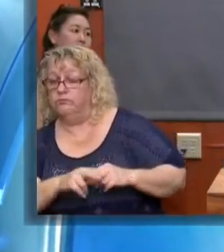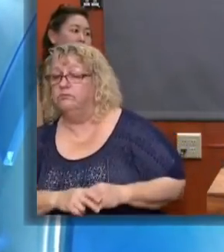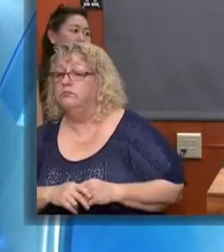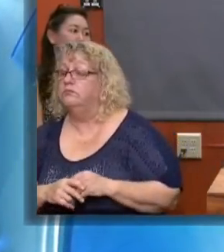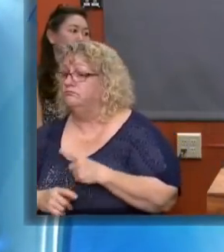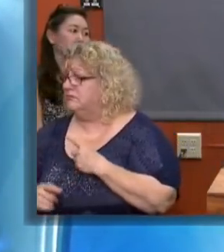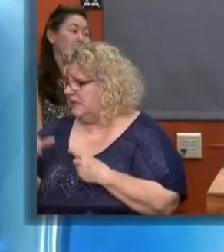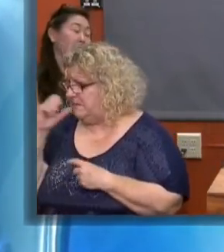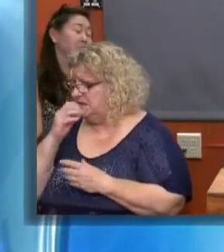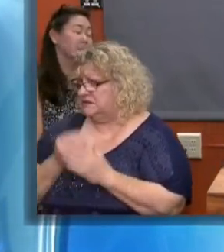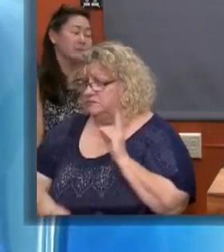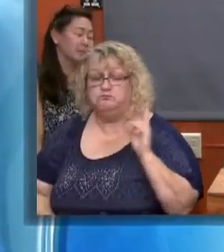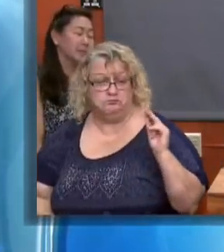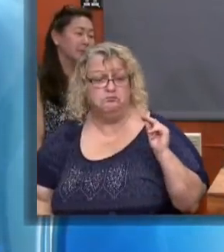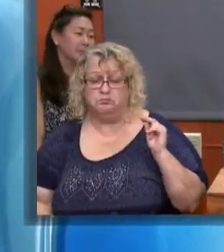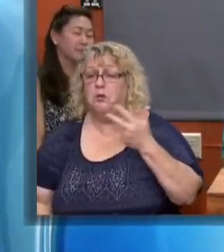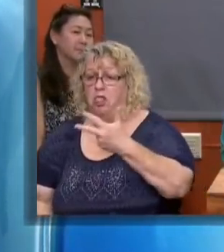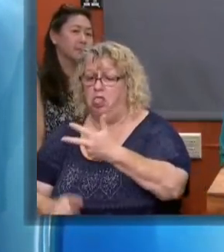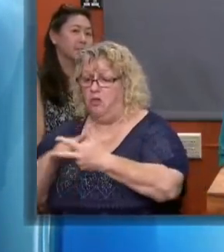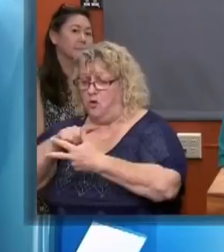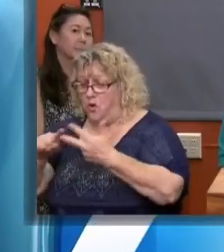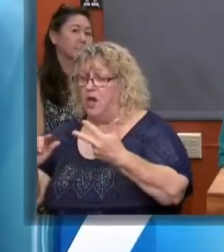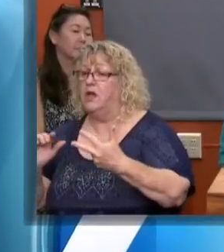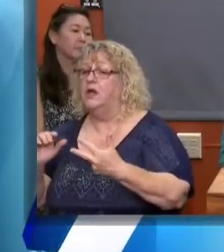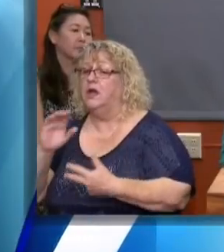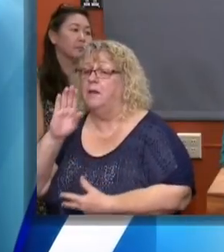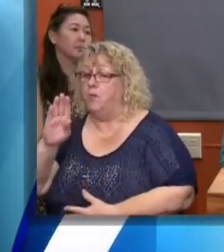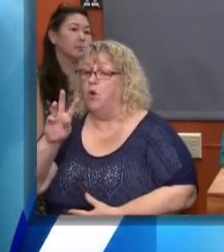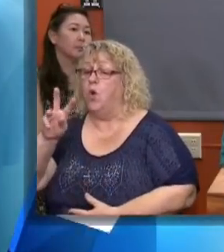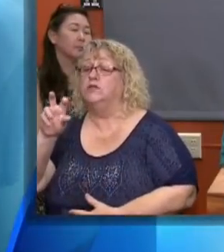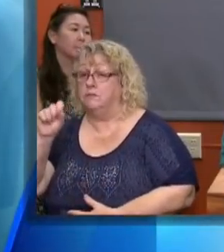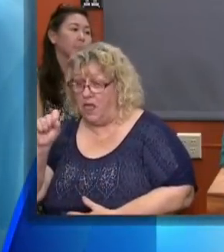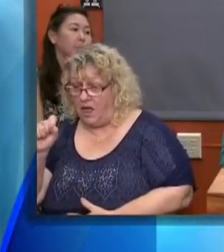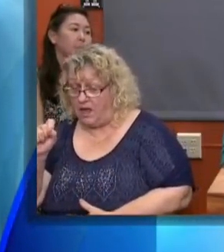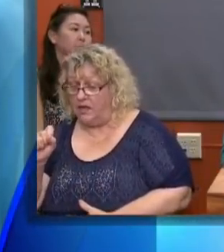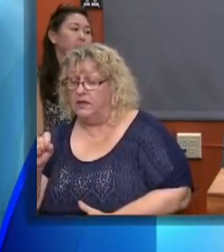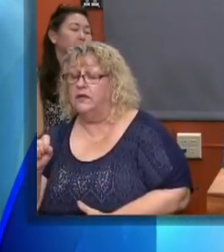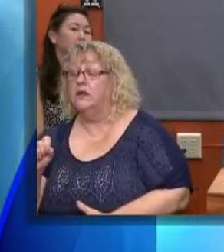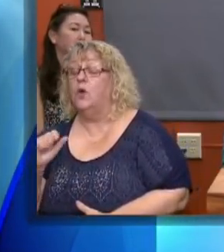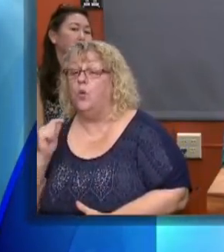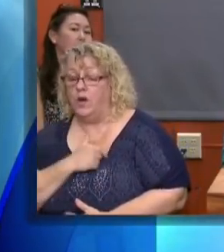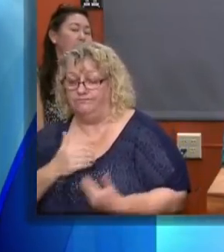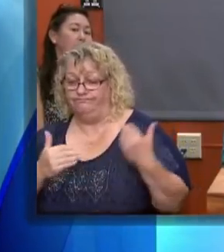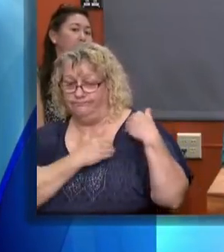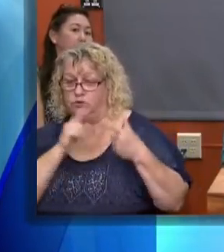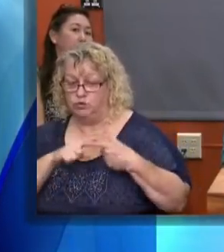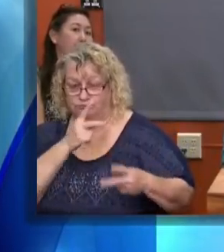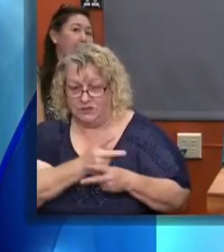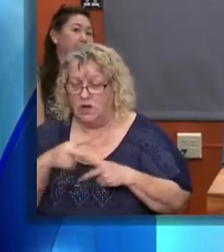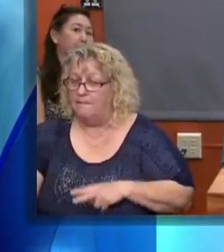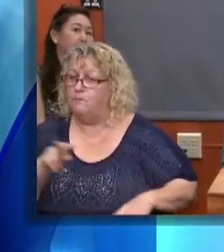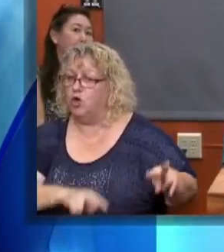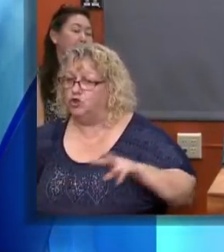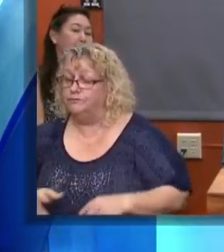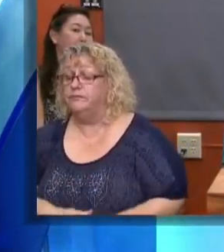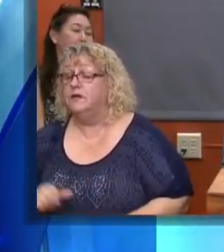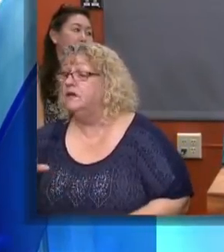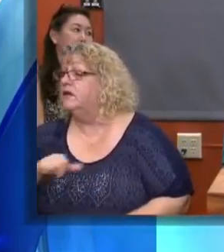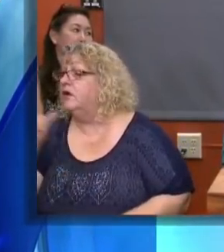LU RESERVOIR. ALSO REGULAR EVACUATED. AND DENISE DID I MISS. I THINK THOSE ARE THE THREE RESERVOIRS REGULATED THAT ARE